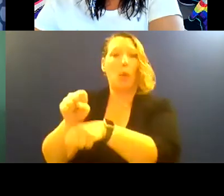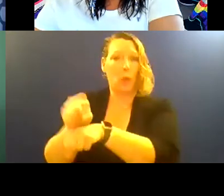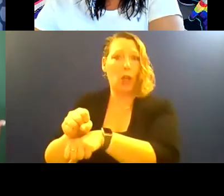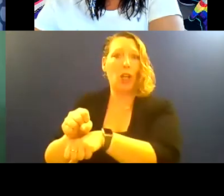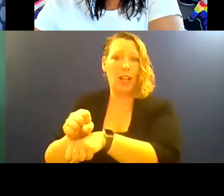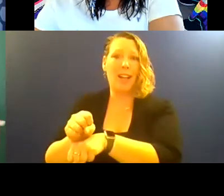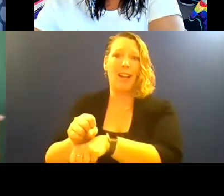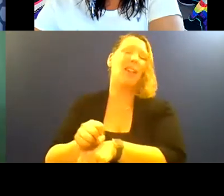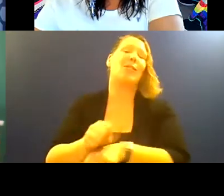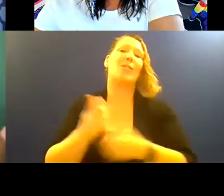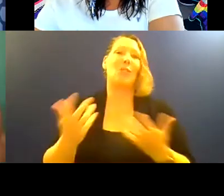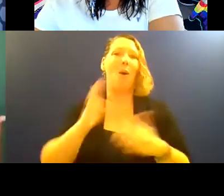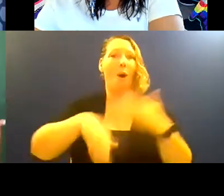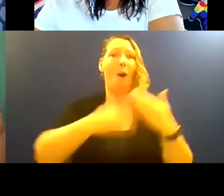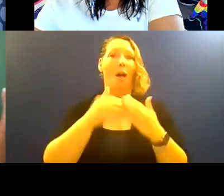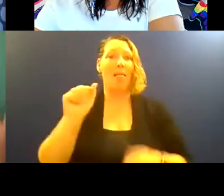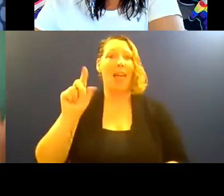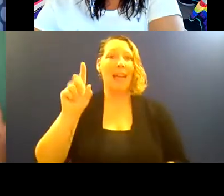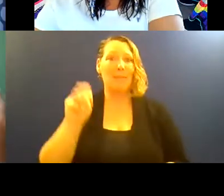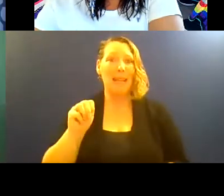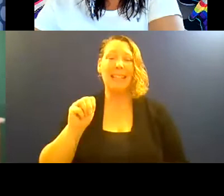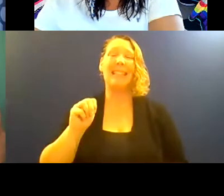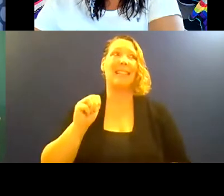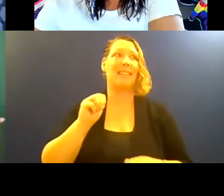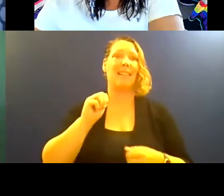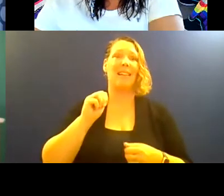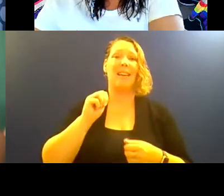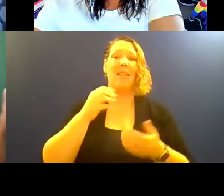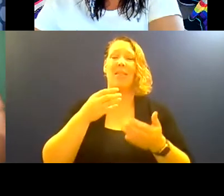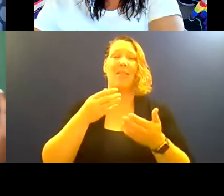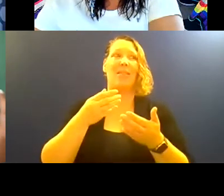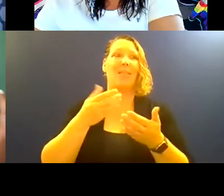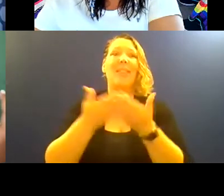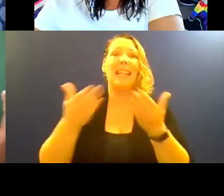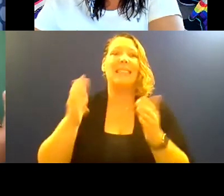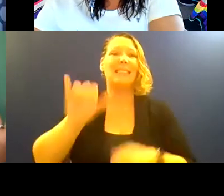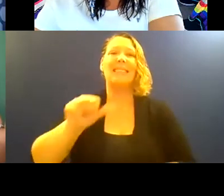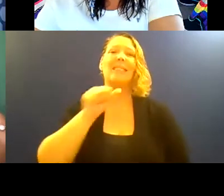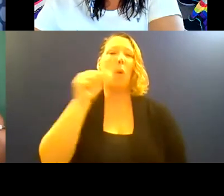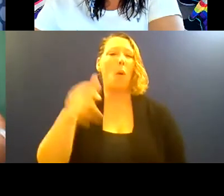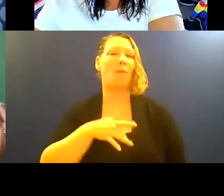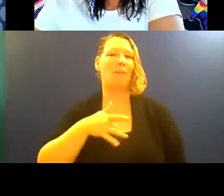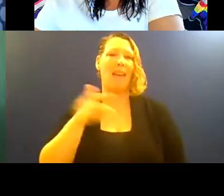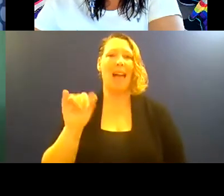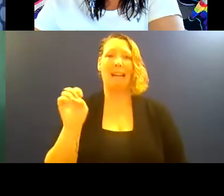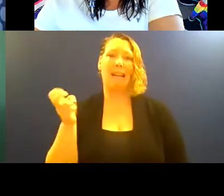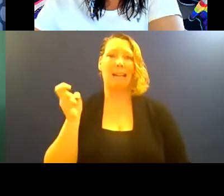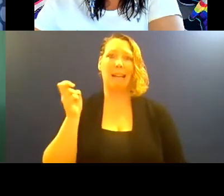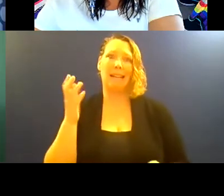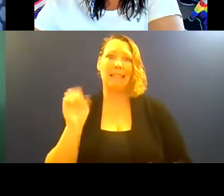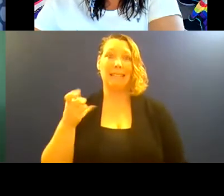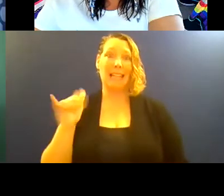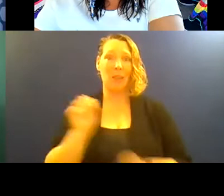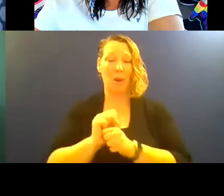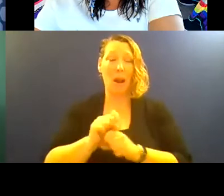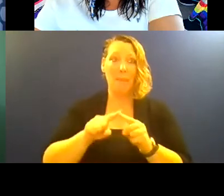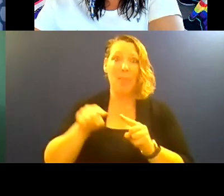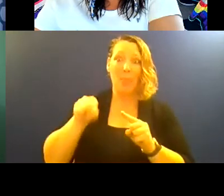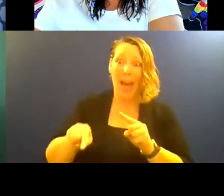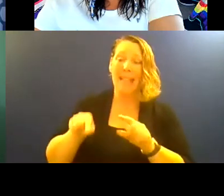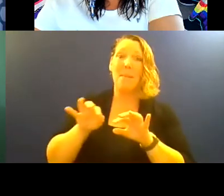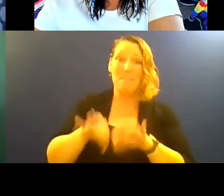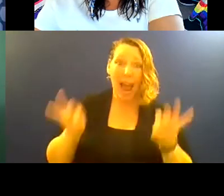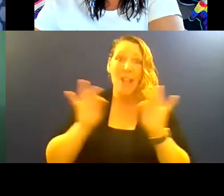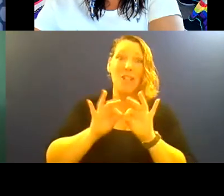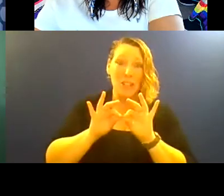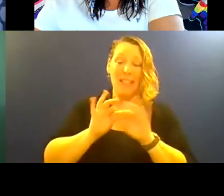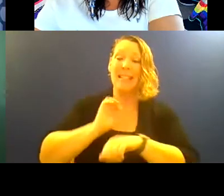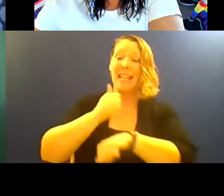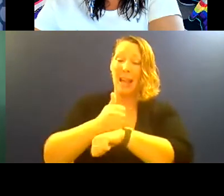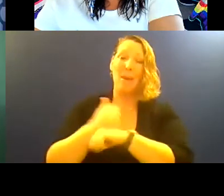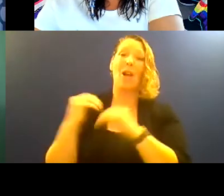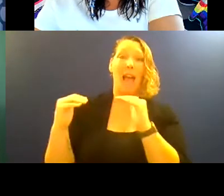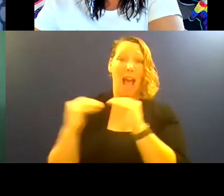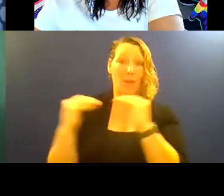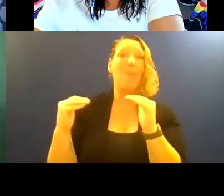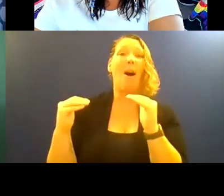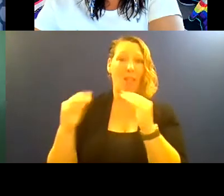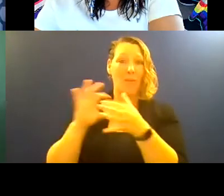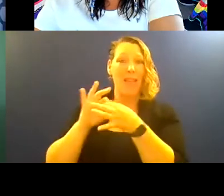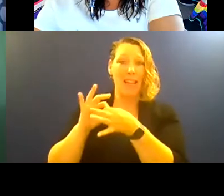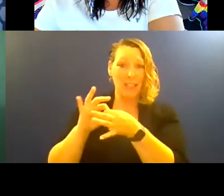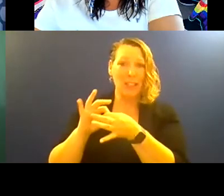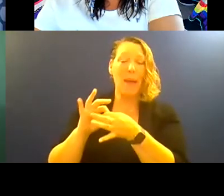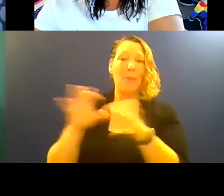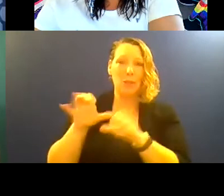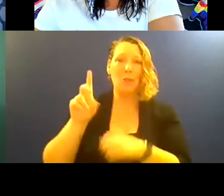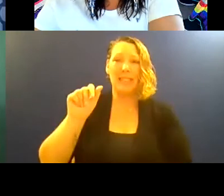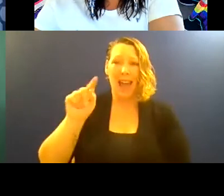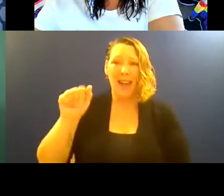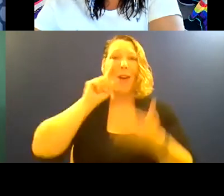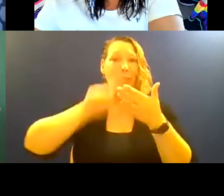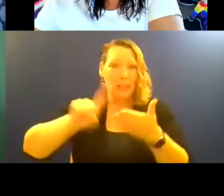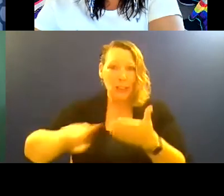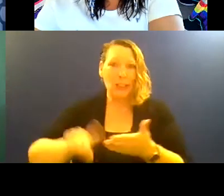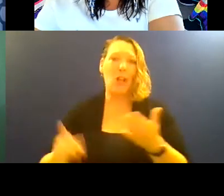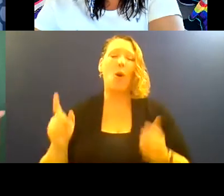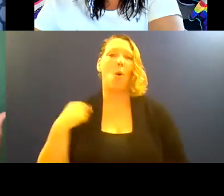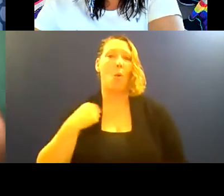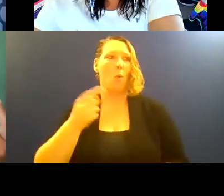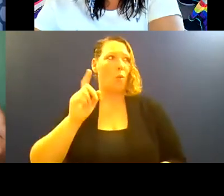And so, but like all of the administration and logistics behind it the fun, the things that don't always feel like the sexy work, like that still matters like setting equitable and relationship based conditions to do the data and research, right? Like, where are